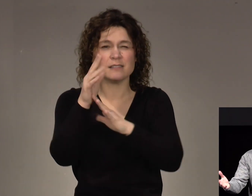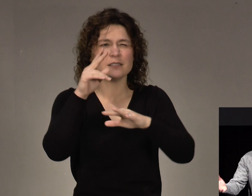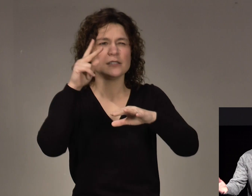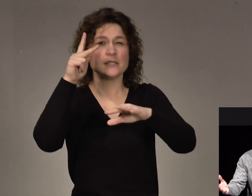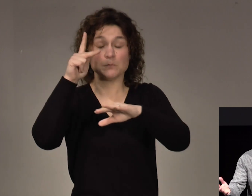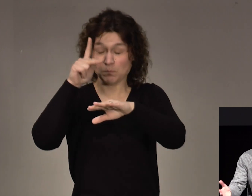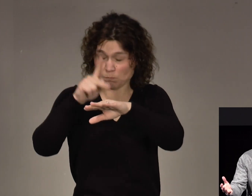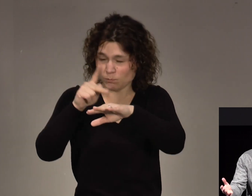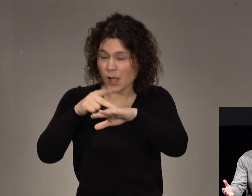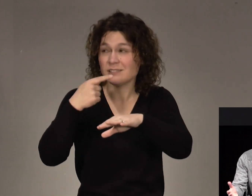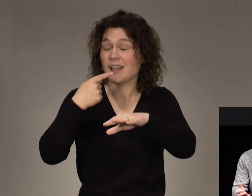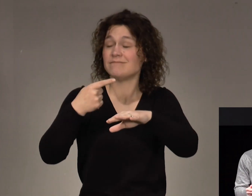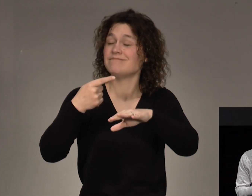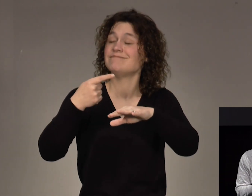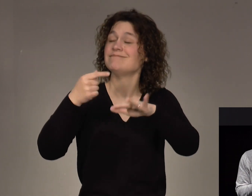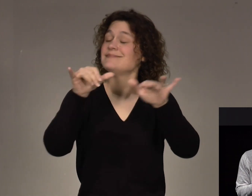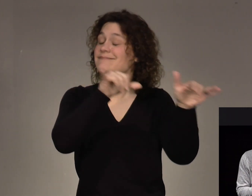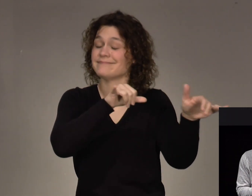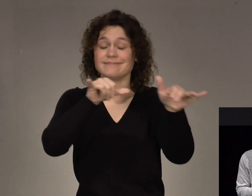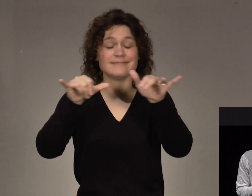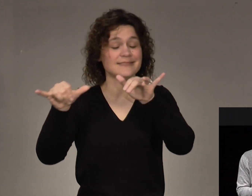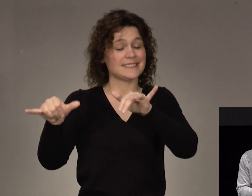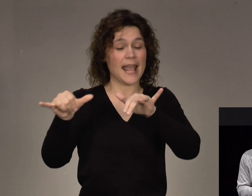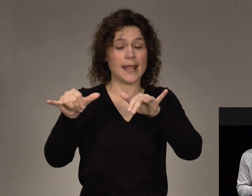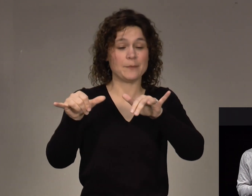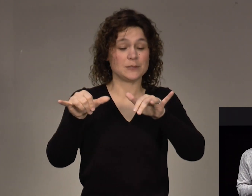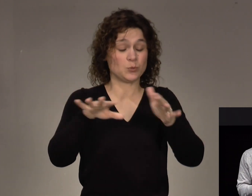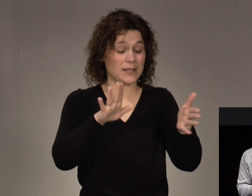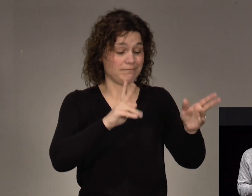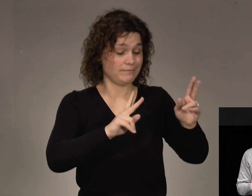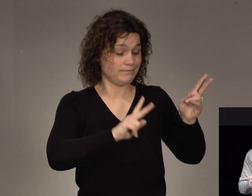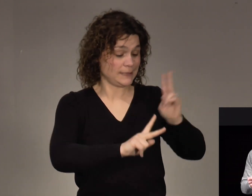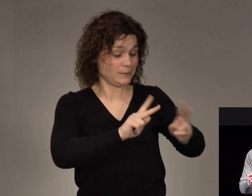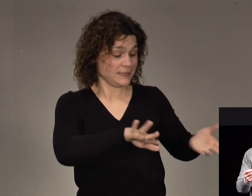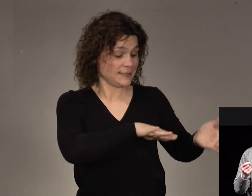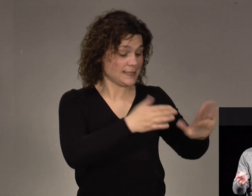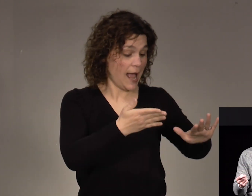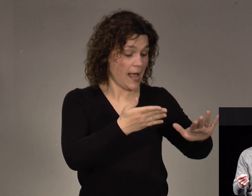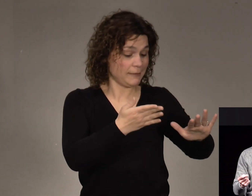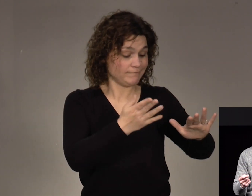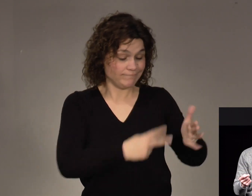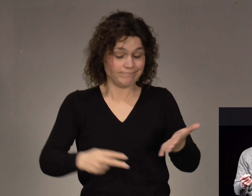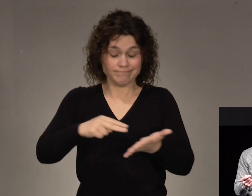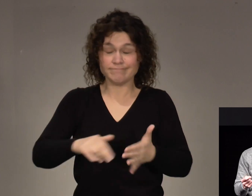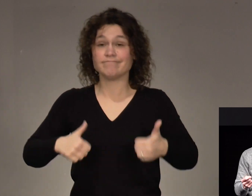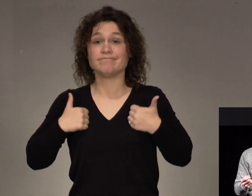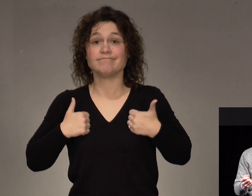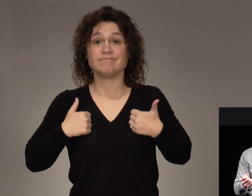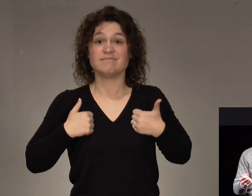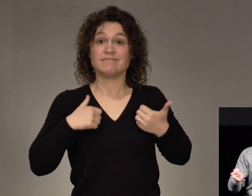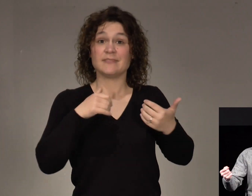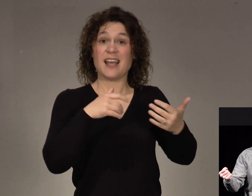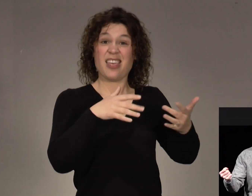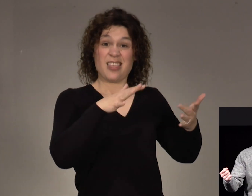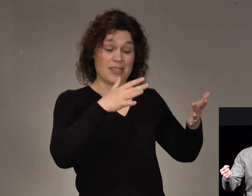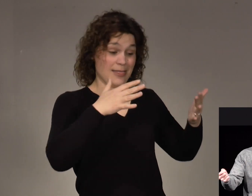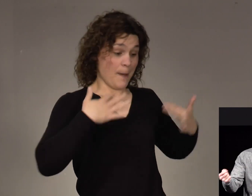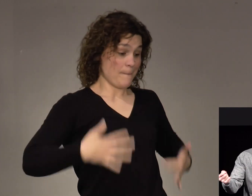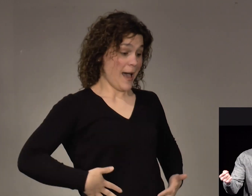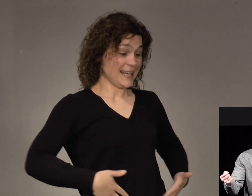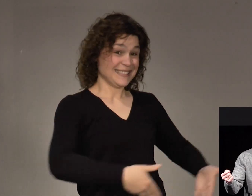it is with the resurrection of the dead." What is sown, the earth--the earthy body,